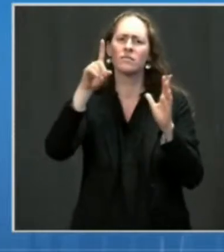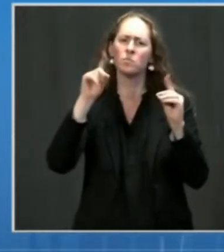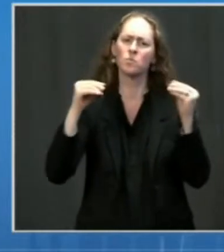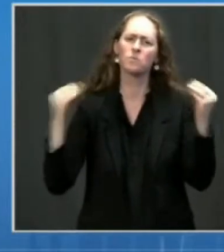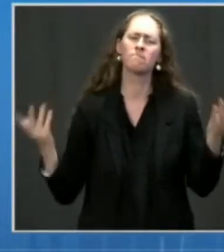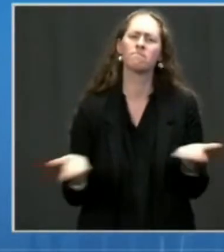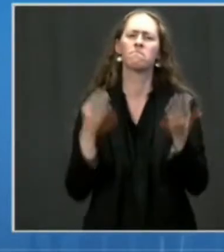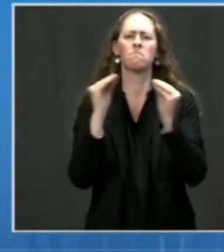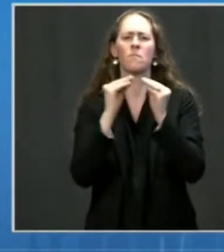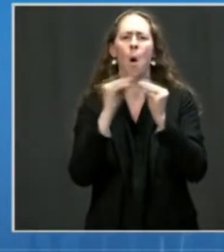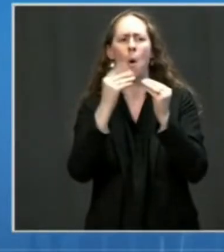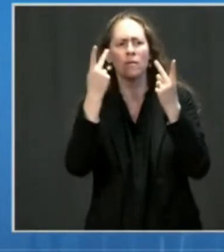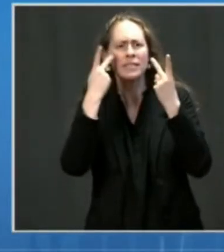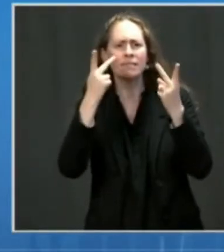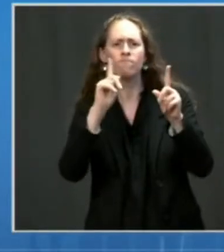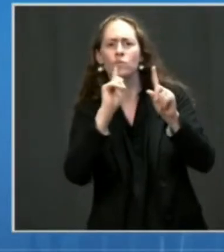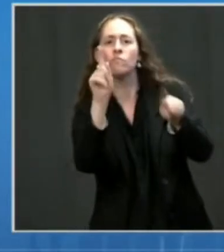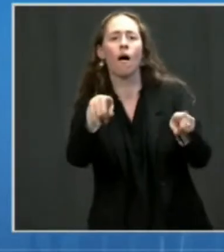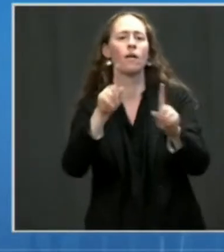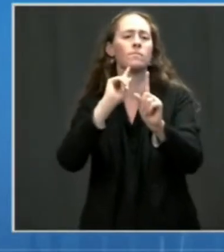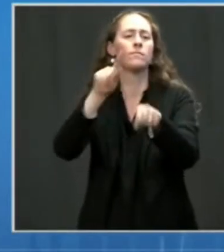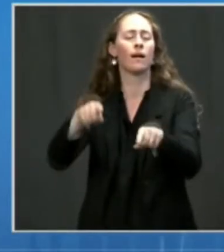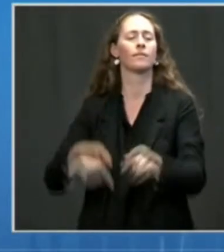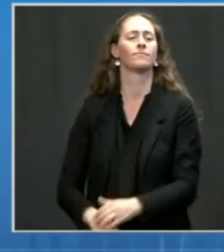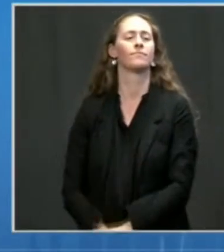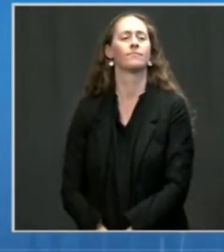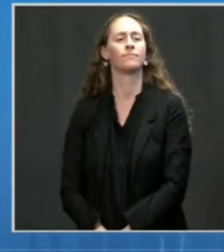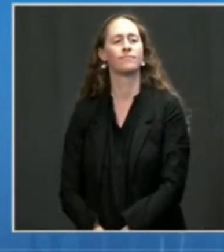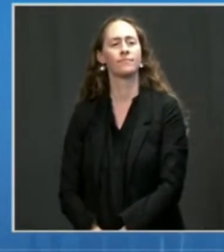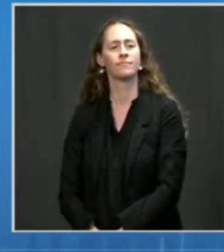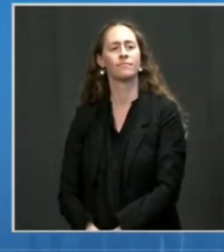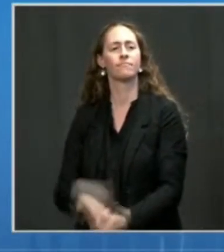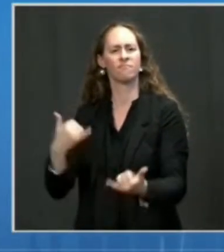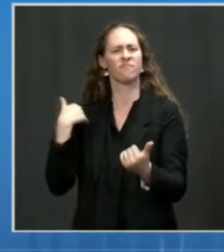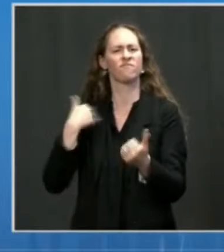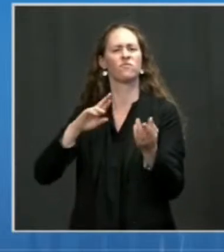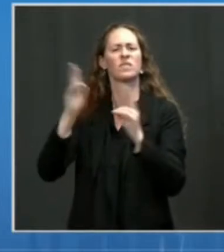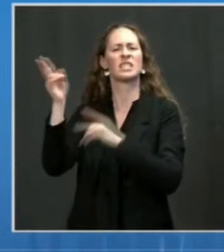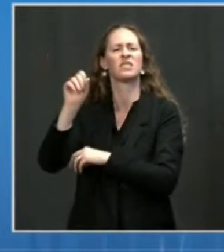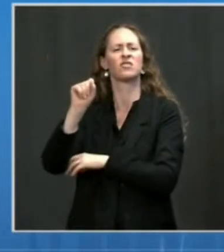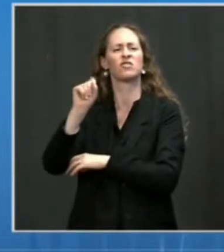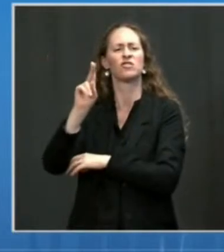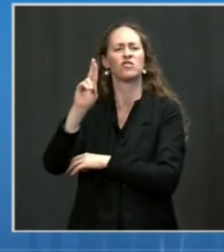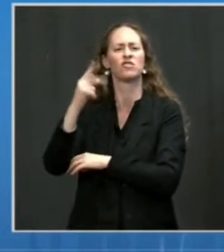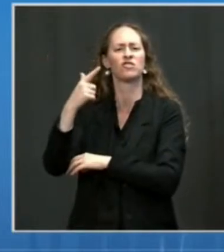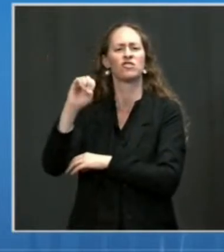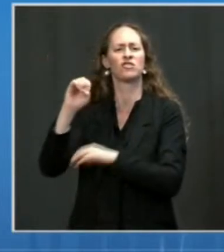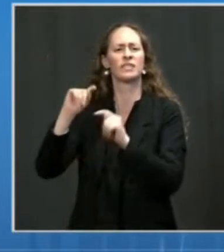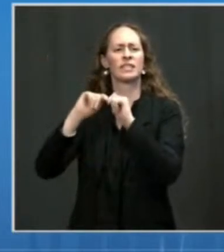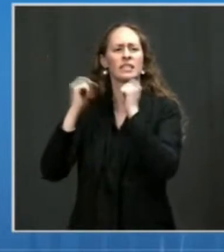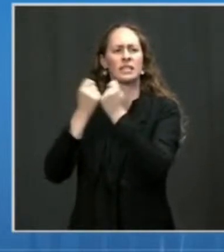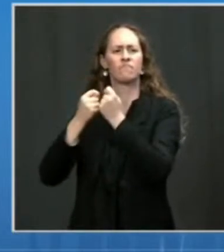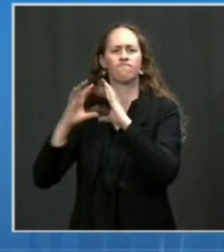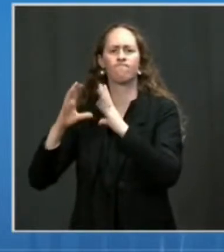VACCINATED, THE FEDERAL GOVERNMENT IS ALSO HELPING STATES AND COMMUNITIES RESPOND